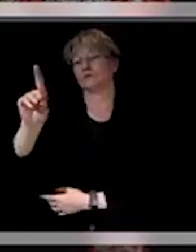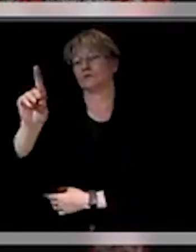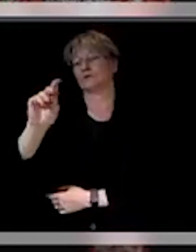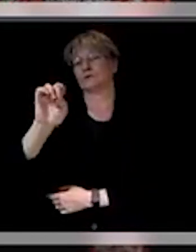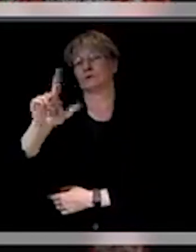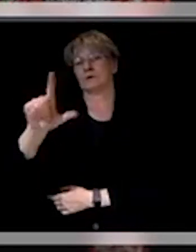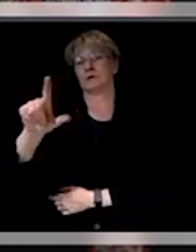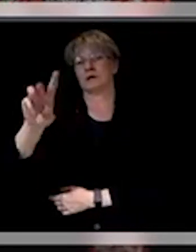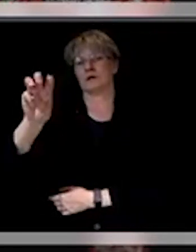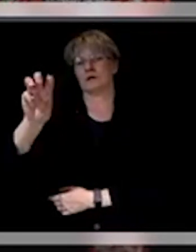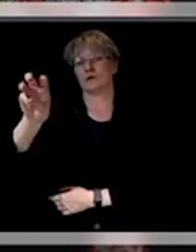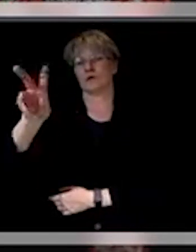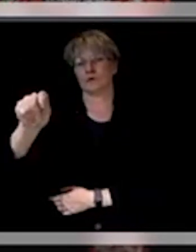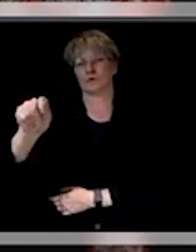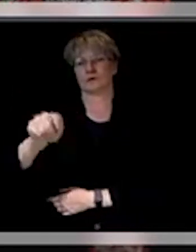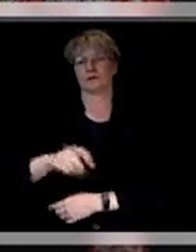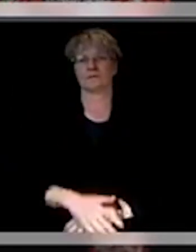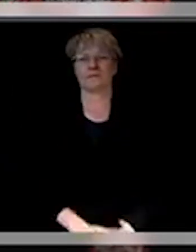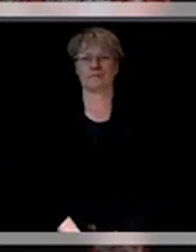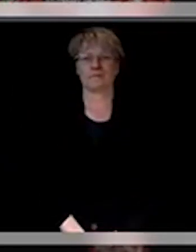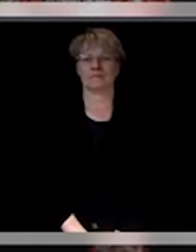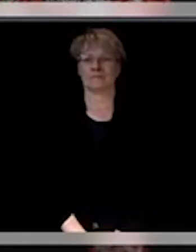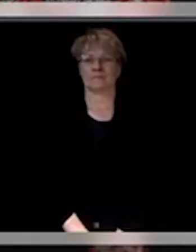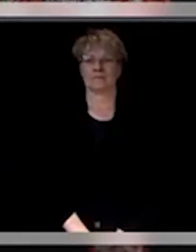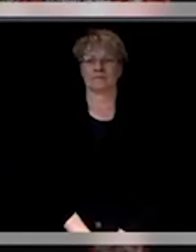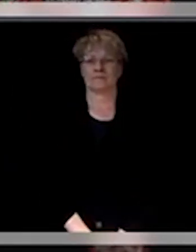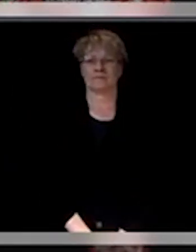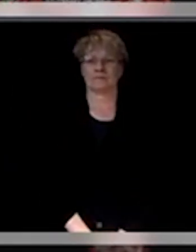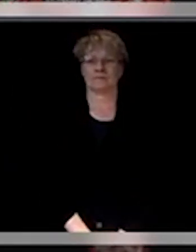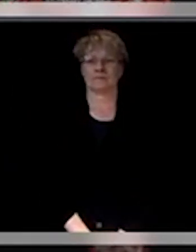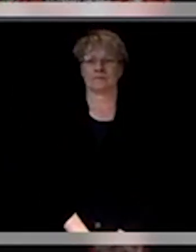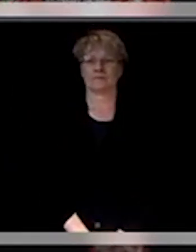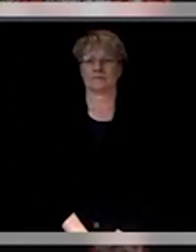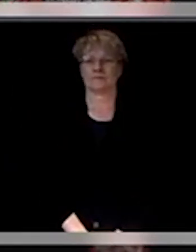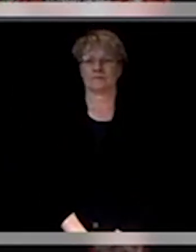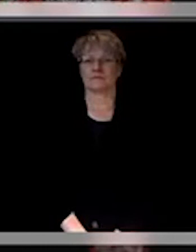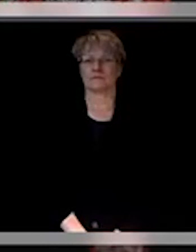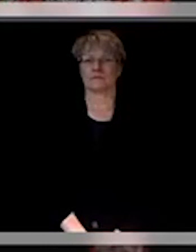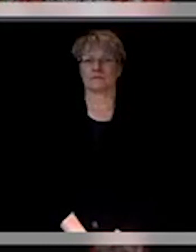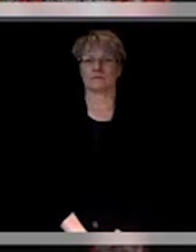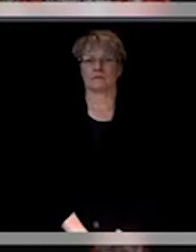read it. Because it's big news we don't have a pandemic and I just feel like, you know,